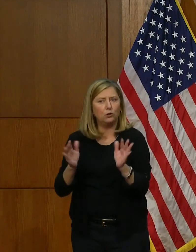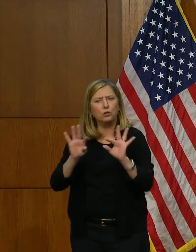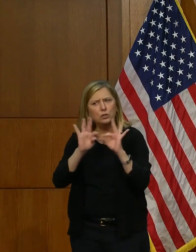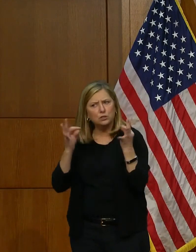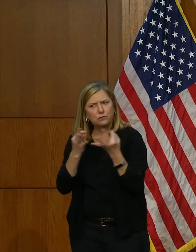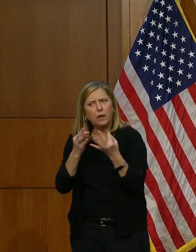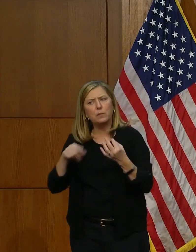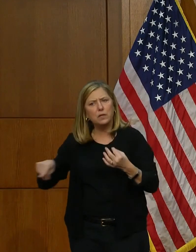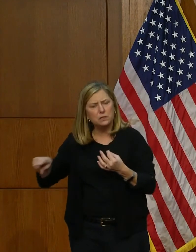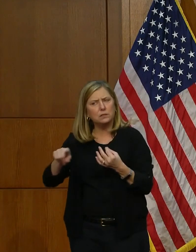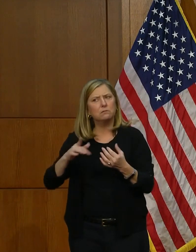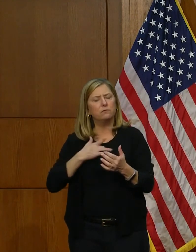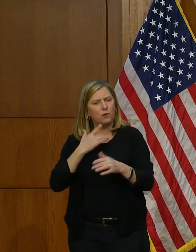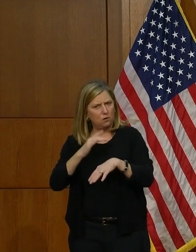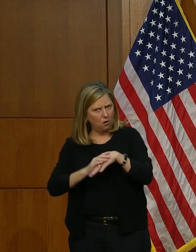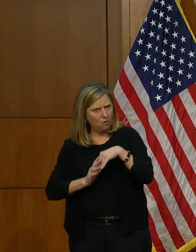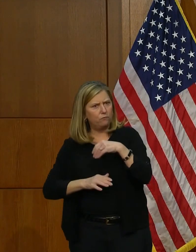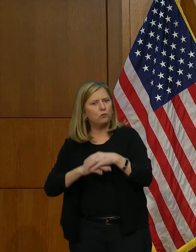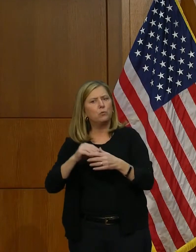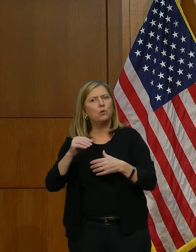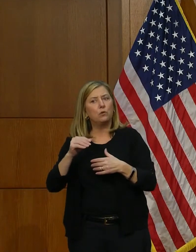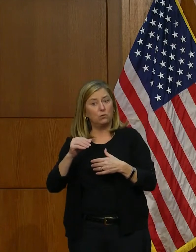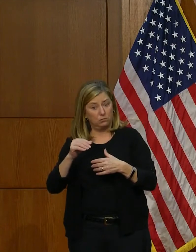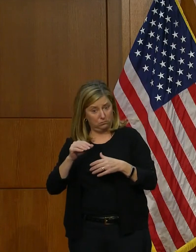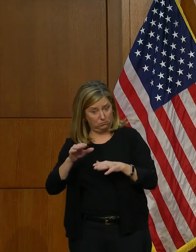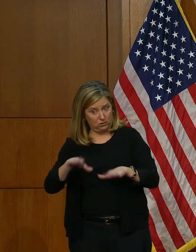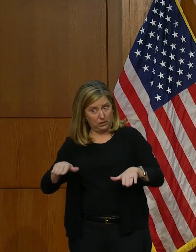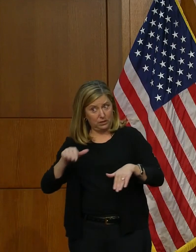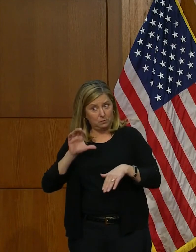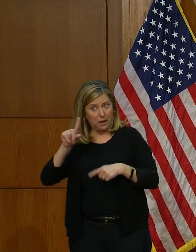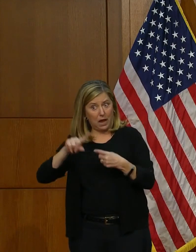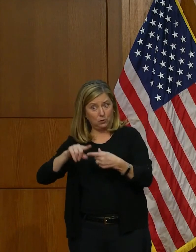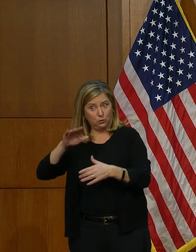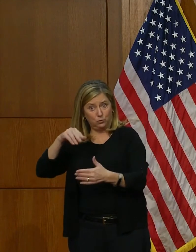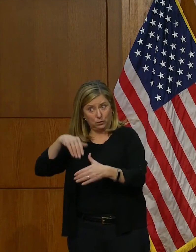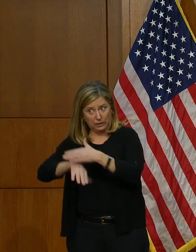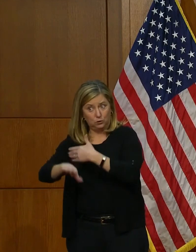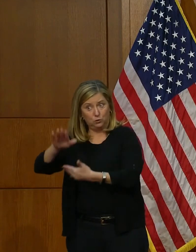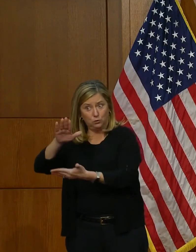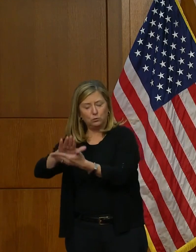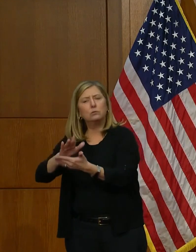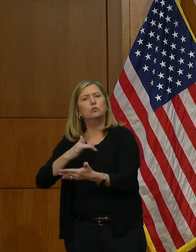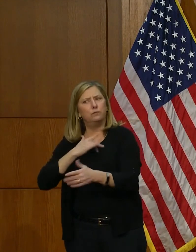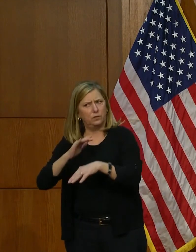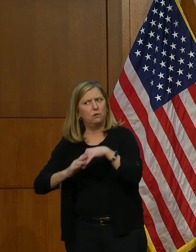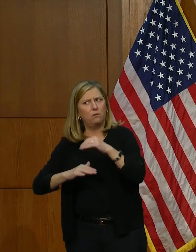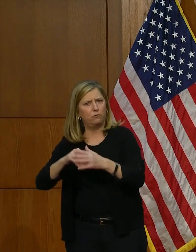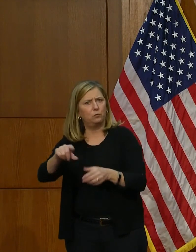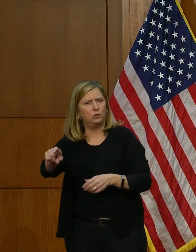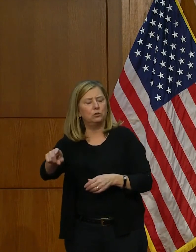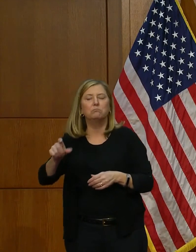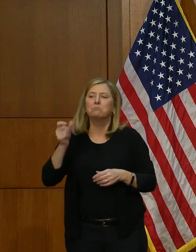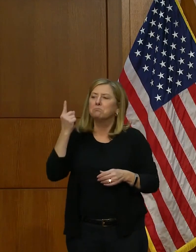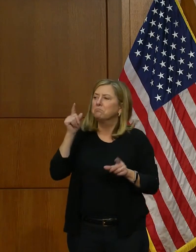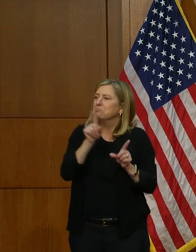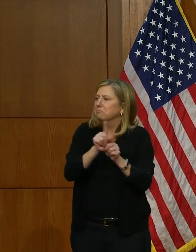CERTAINLY RECOMMEND AND ENCOURAGE FAMILIES, THIO. WOULD BE COMFORTABLE WITH SENDING